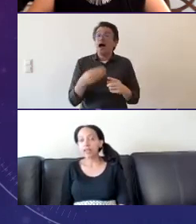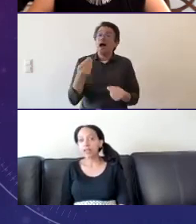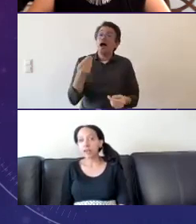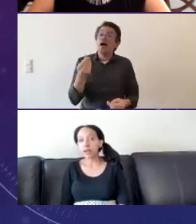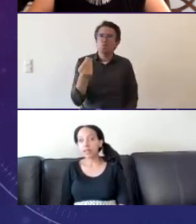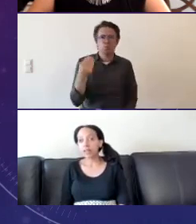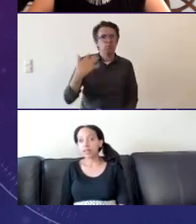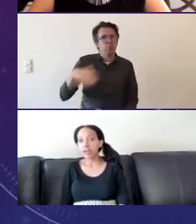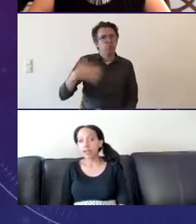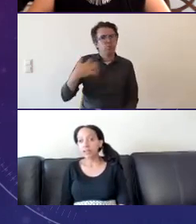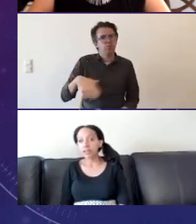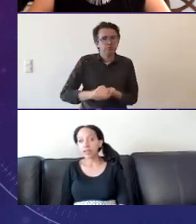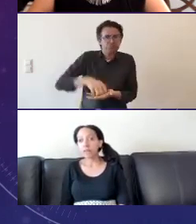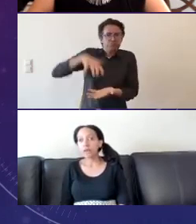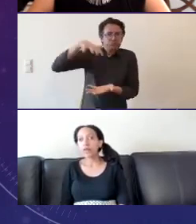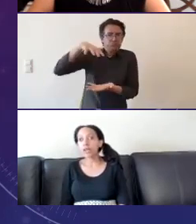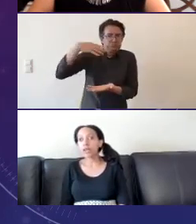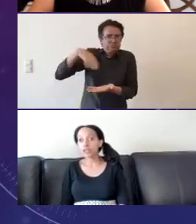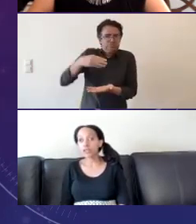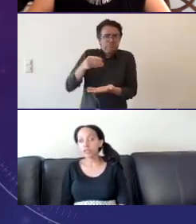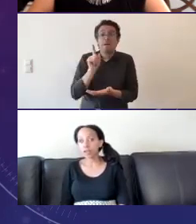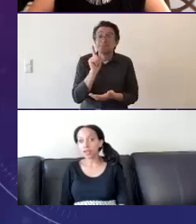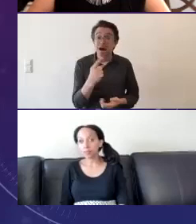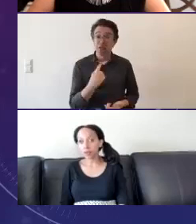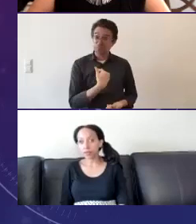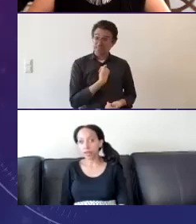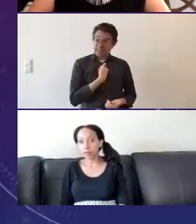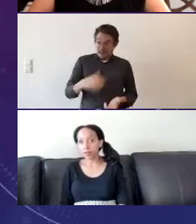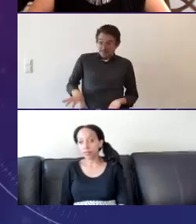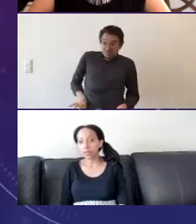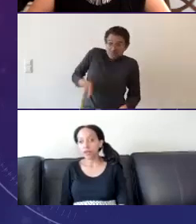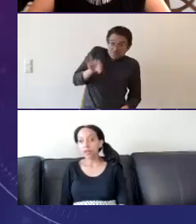US it's a vocational training program that